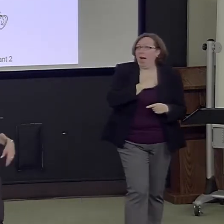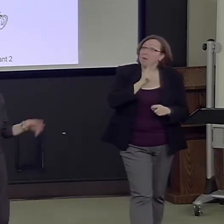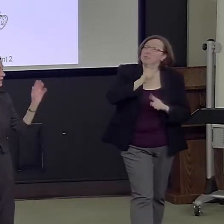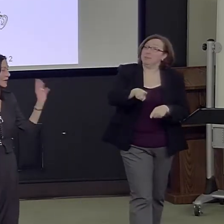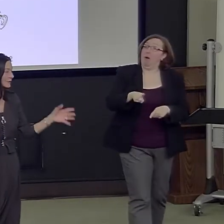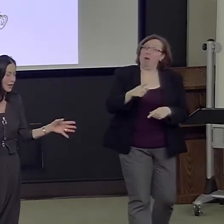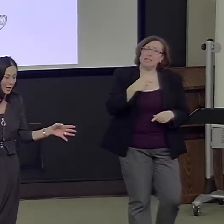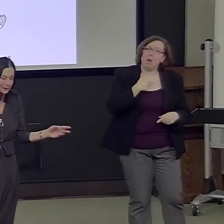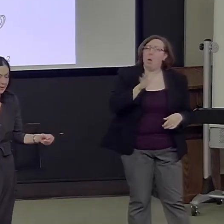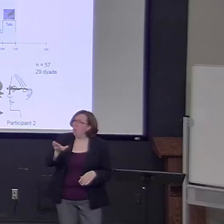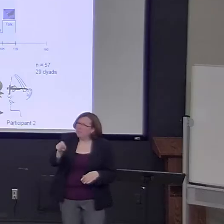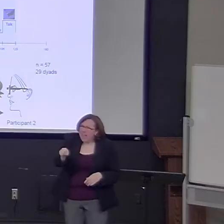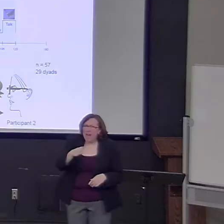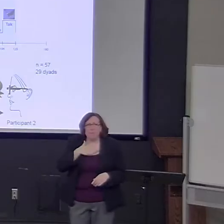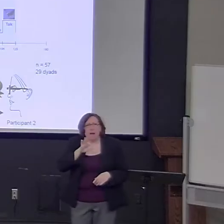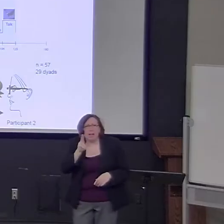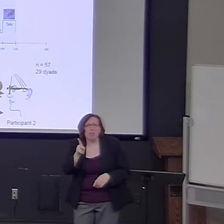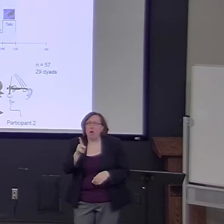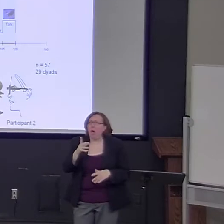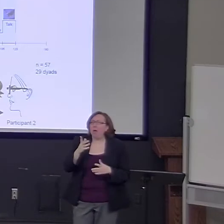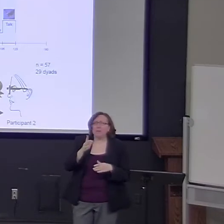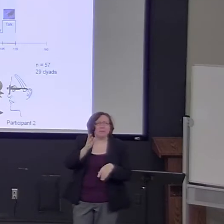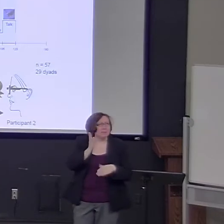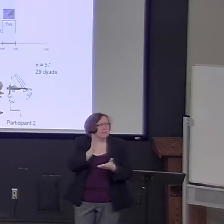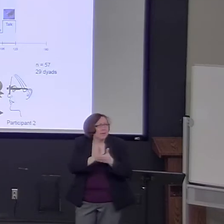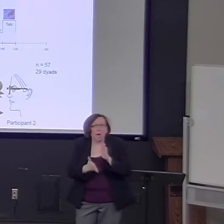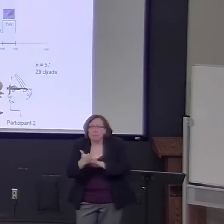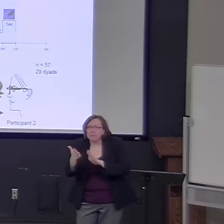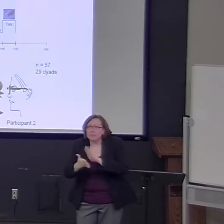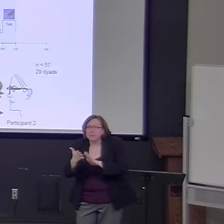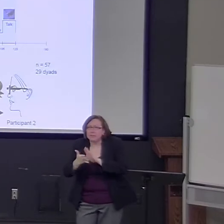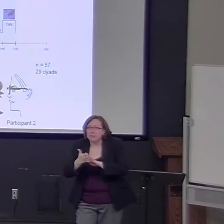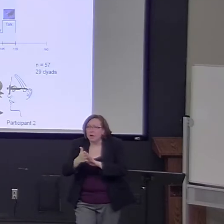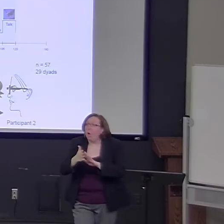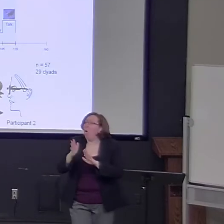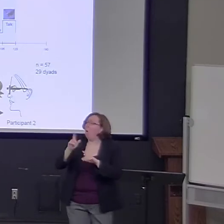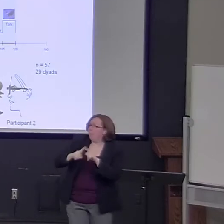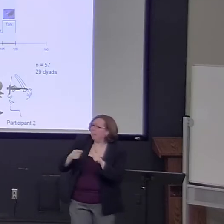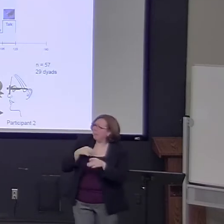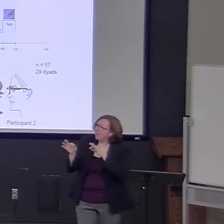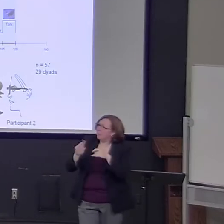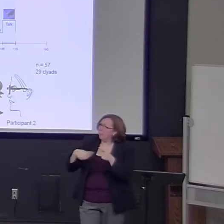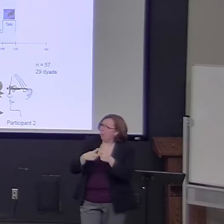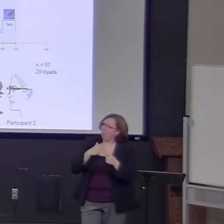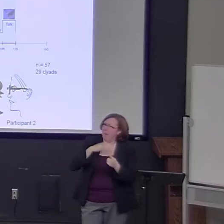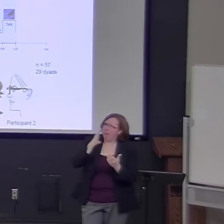clock, clock, clock, but then let me tell you about my picture. I have a coconut, let me tell you about the coconut, blah blah blah.